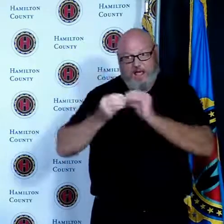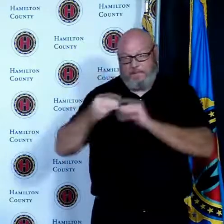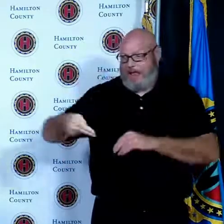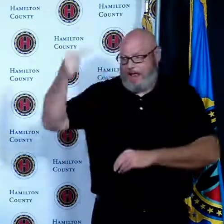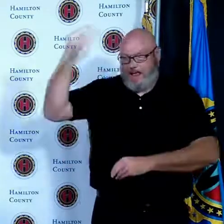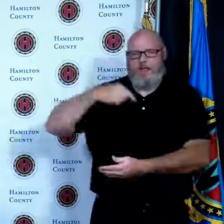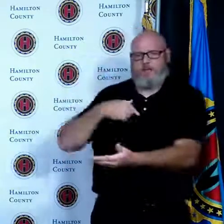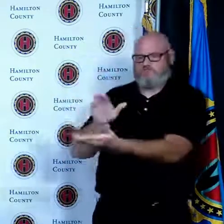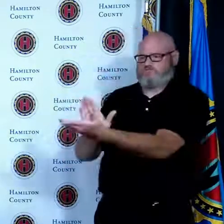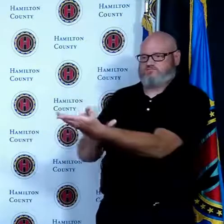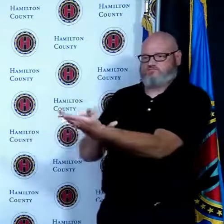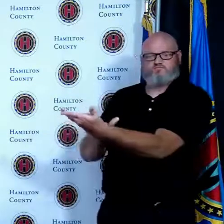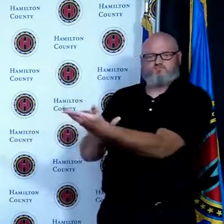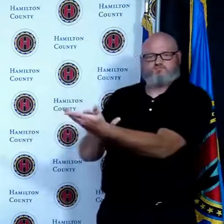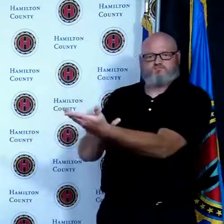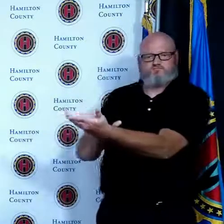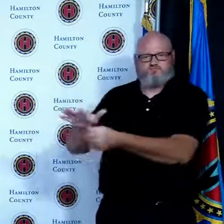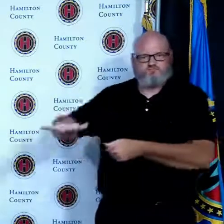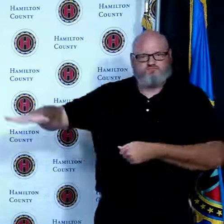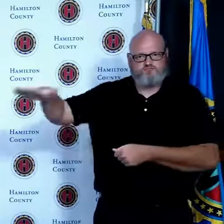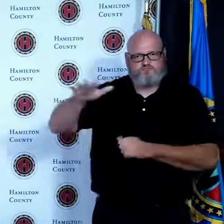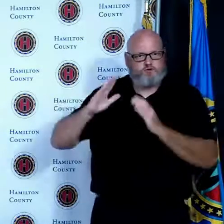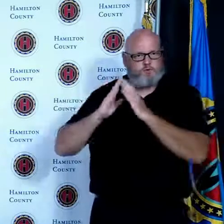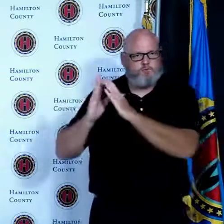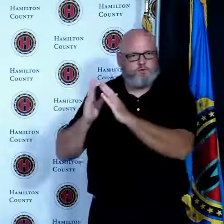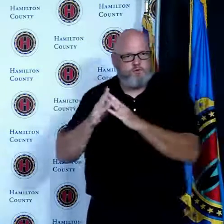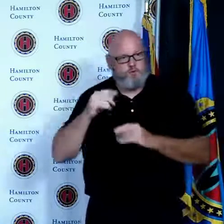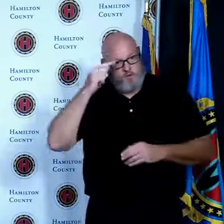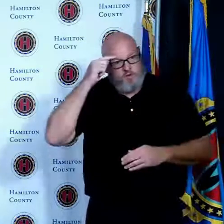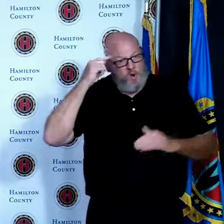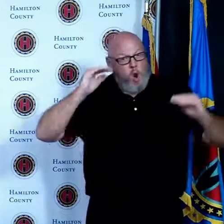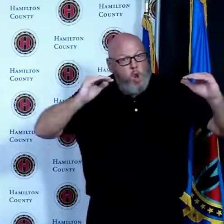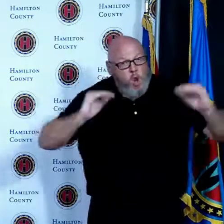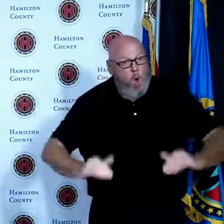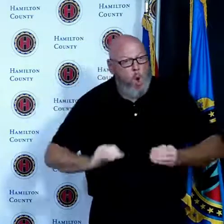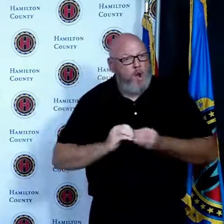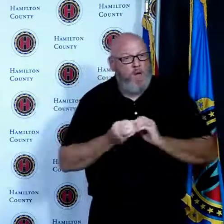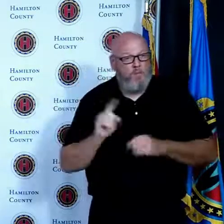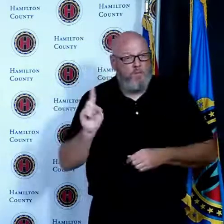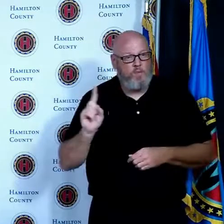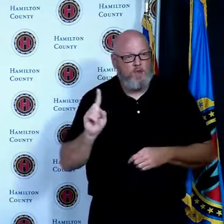in Over the Rhine Corryville CUF and Queensgate I'm from CUF